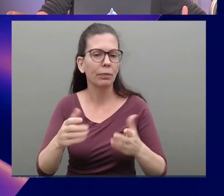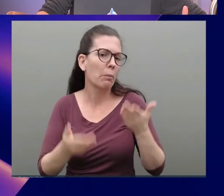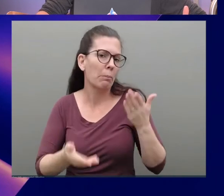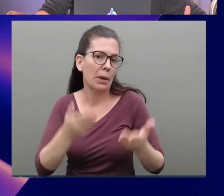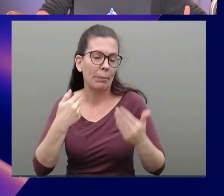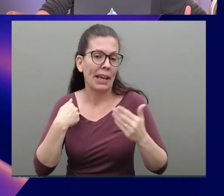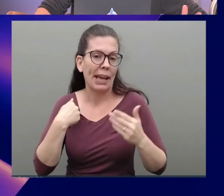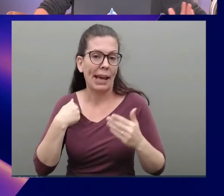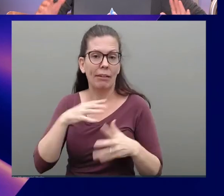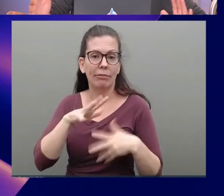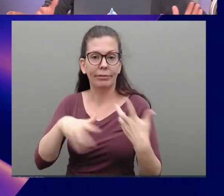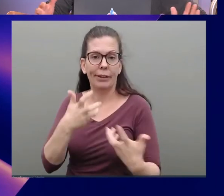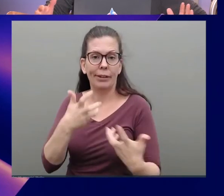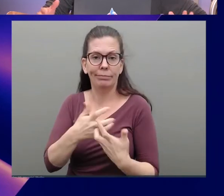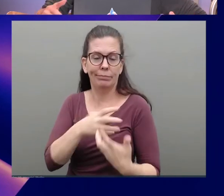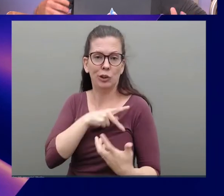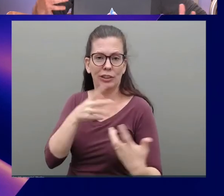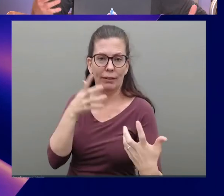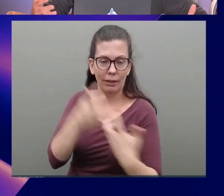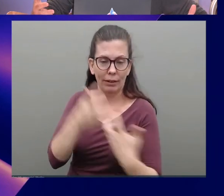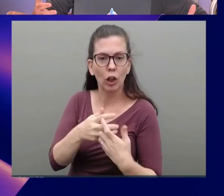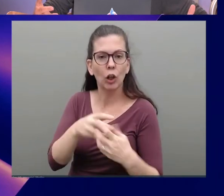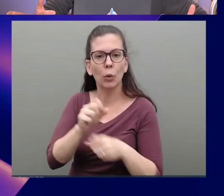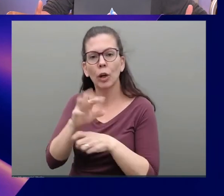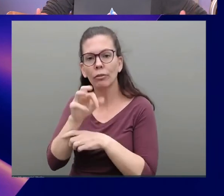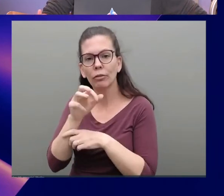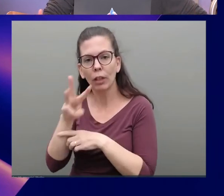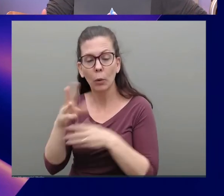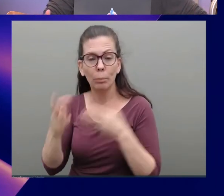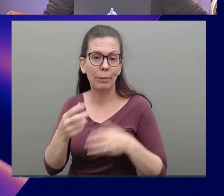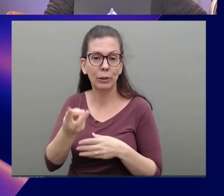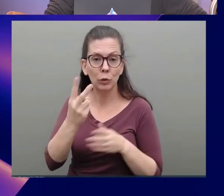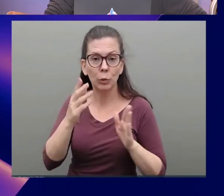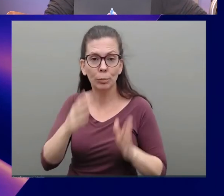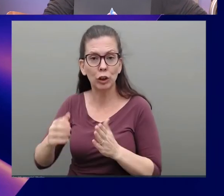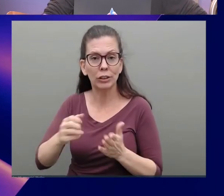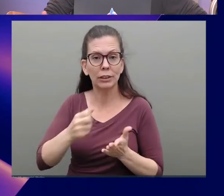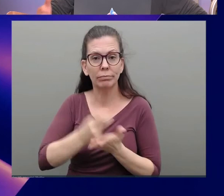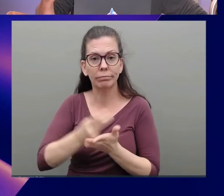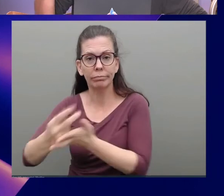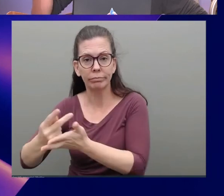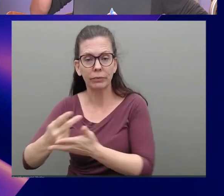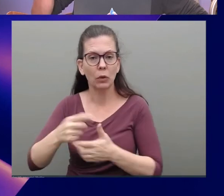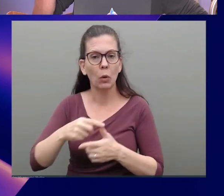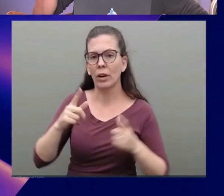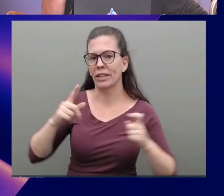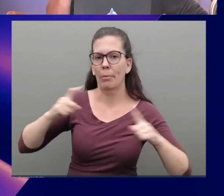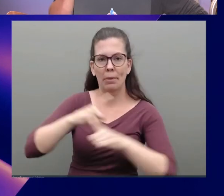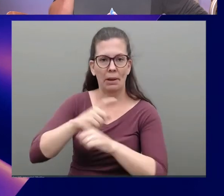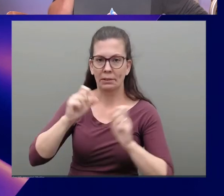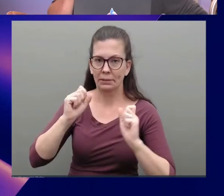where they wanna have like a two-person review, or a more complex kind of workflow, and so by attaching on that hook,